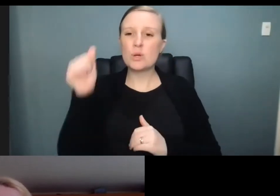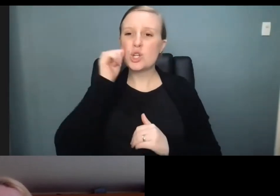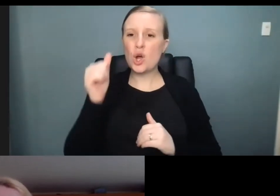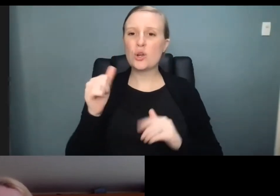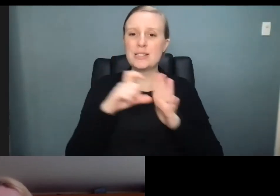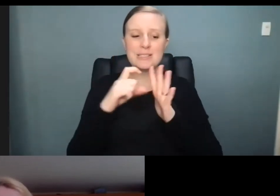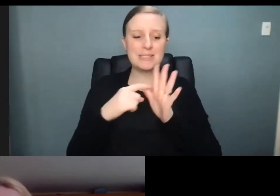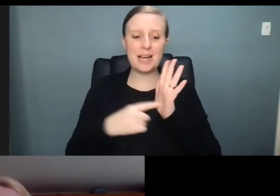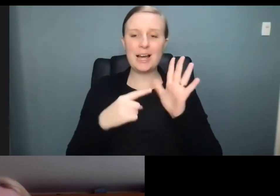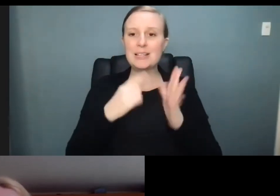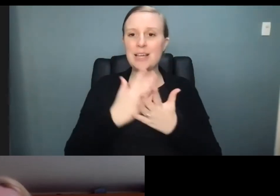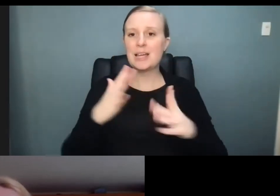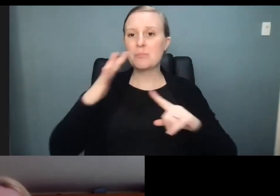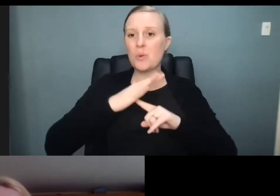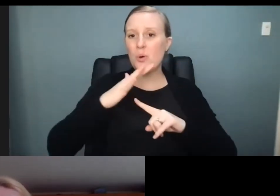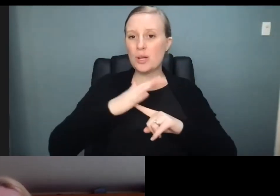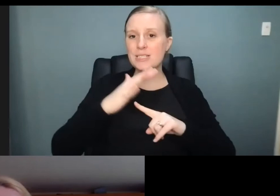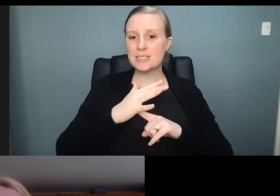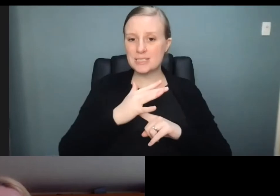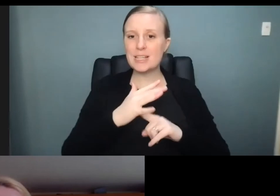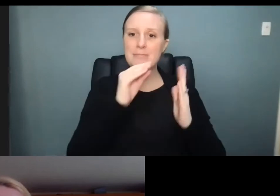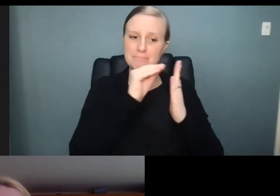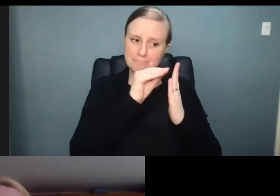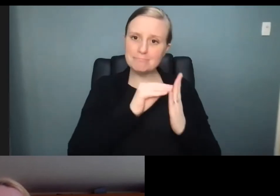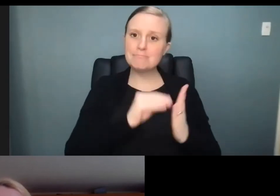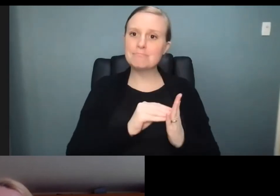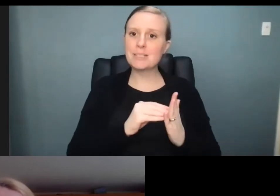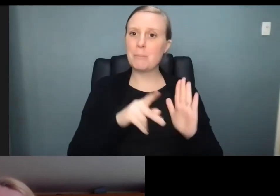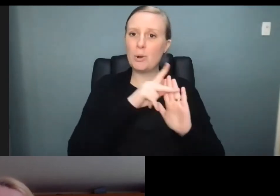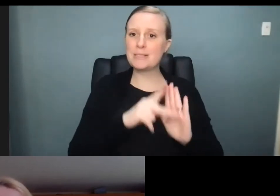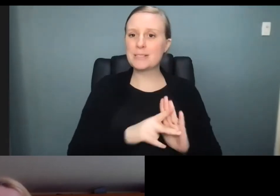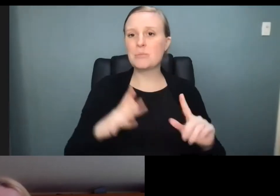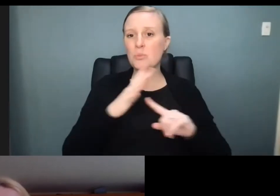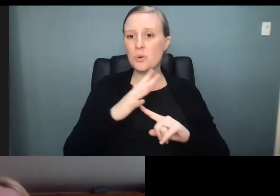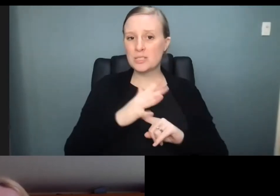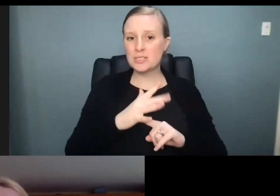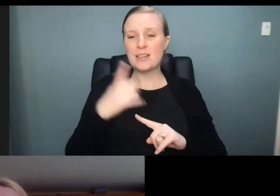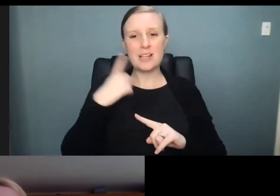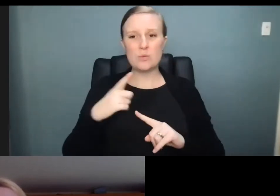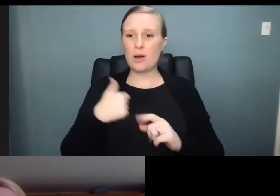are so strong in our support for the Index. But we're also really committed to working